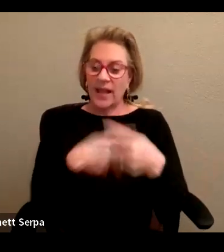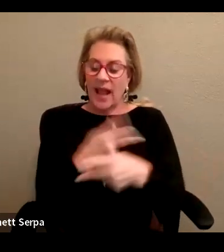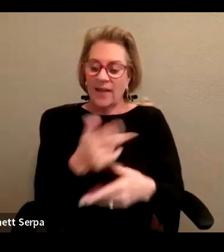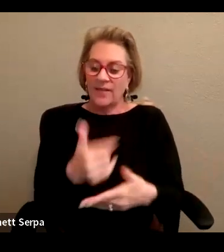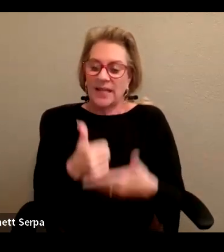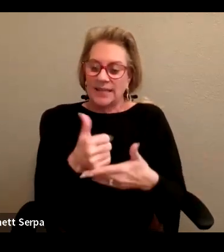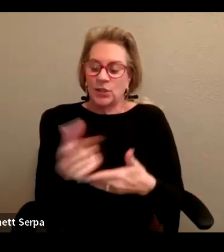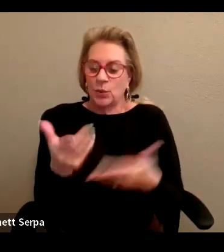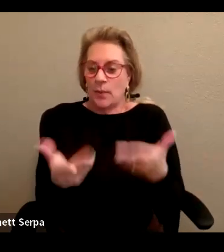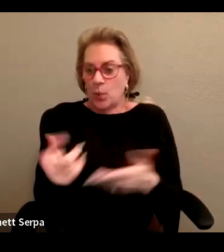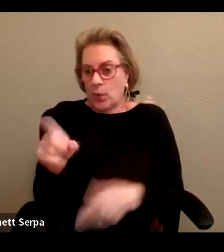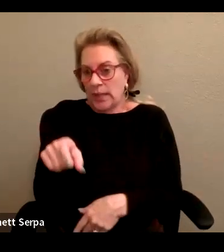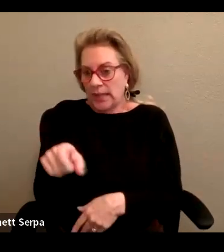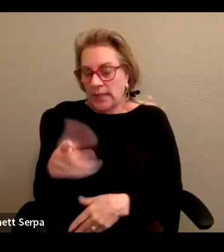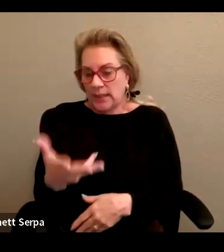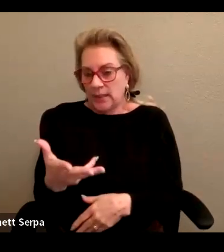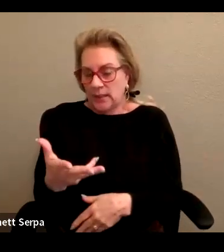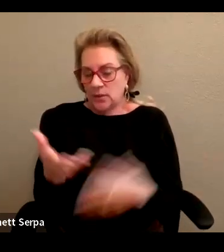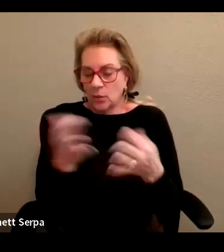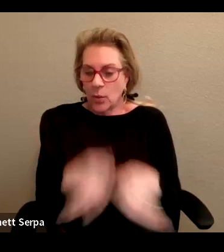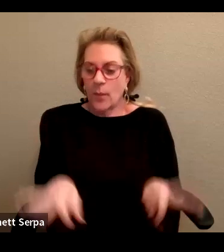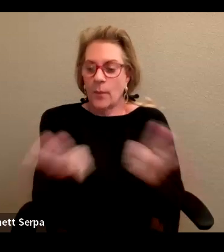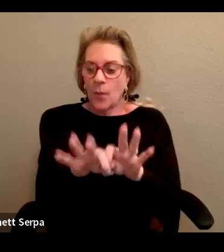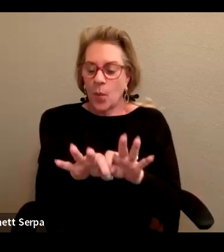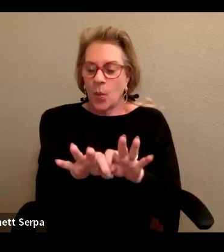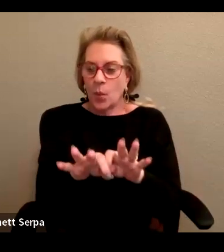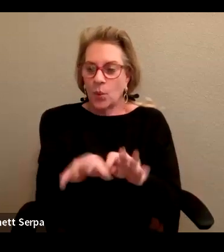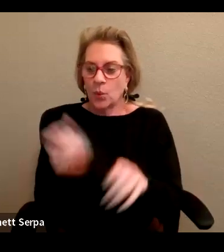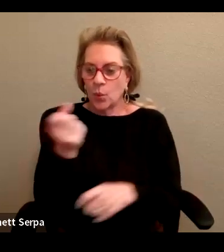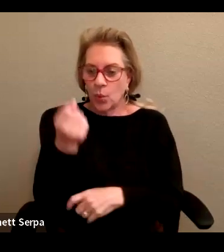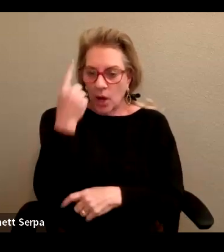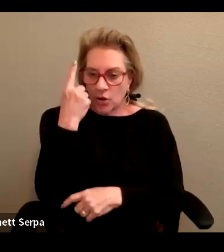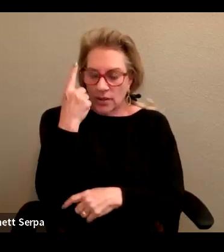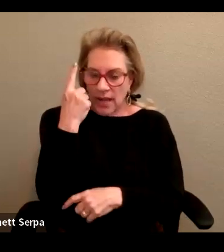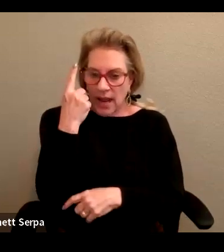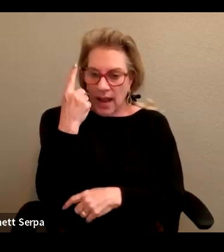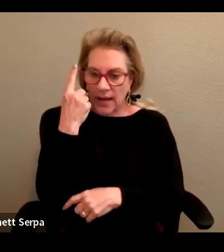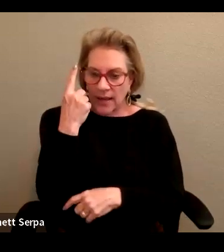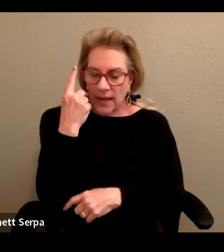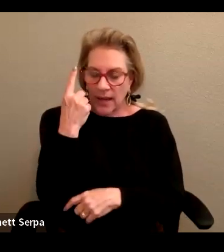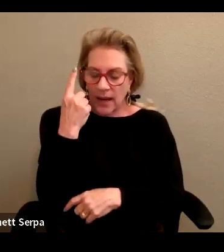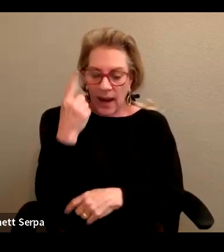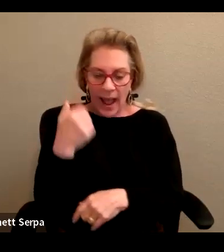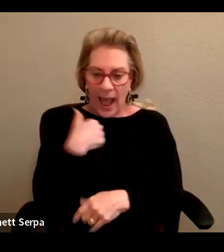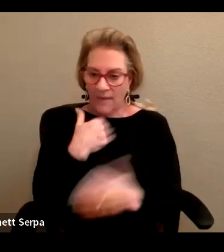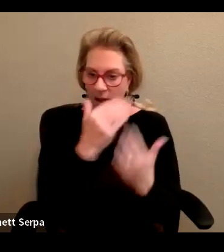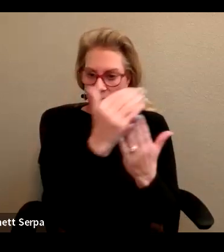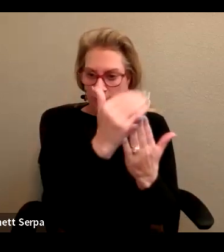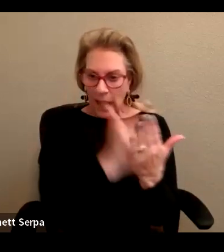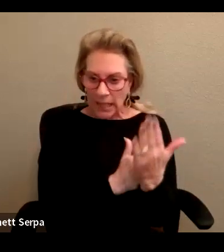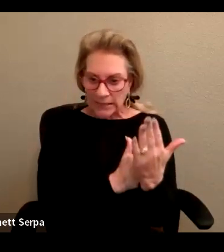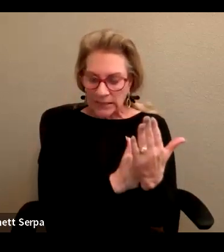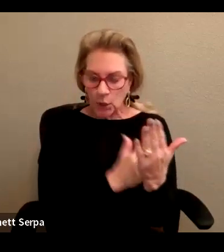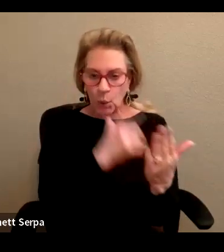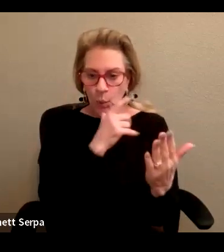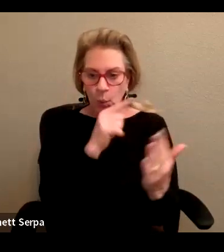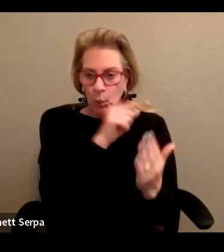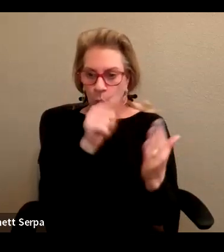may need so it's important to develop a rodex really map out who's who in your community who